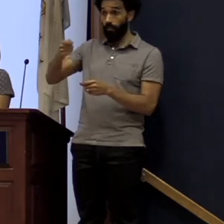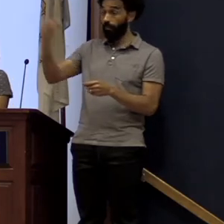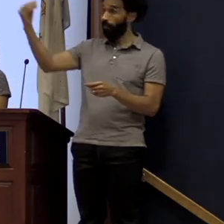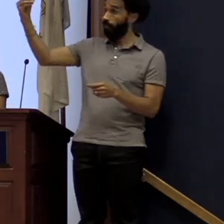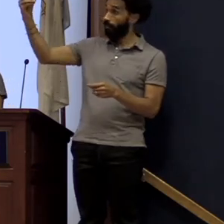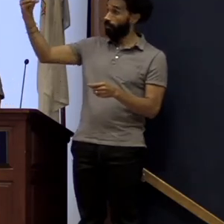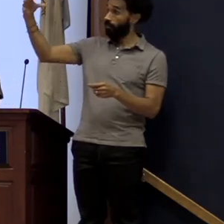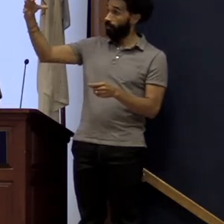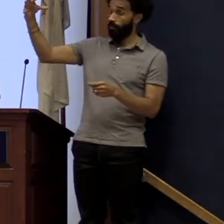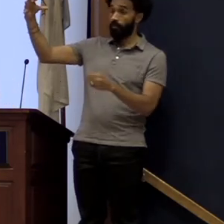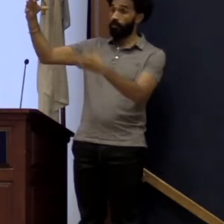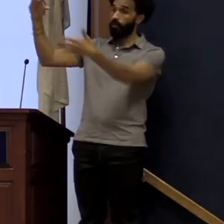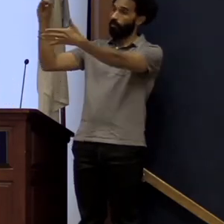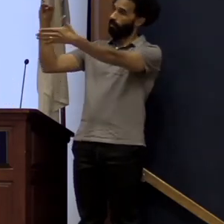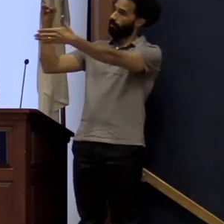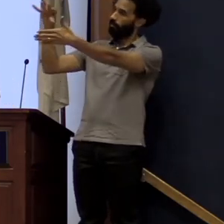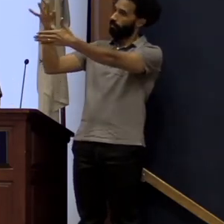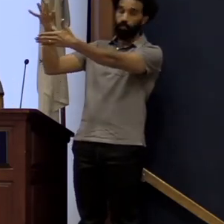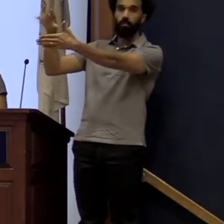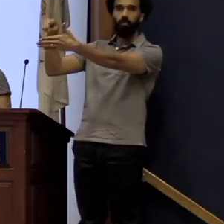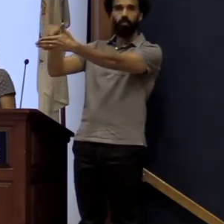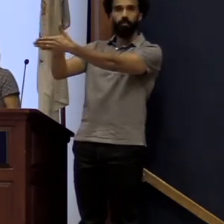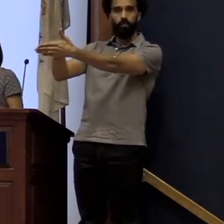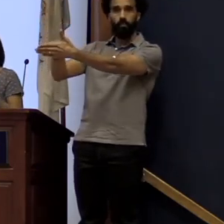So there's no other additional energy that has to be generated